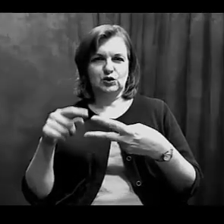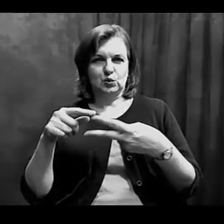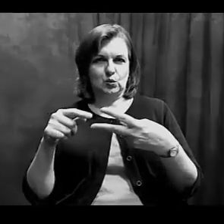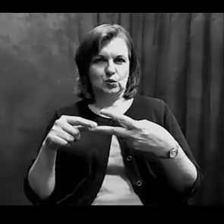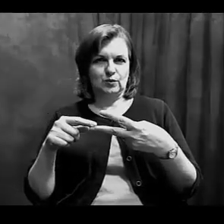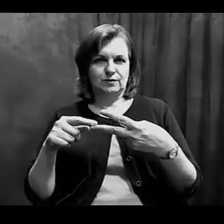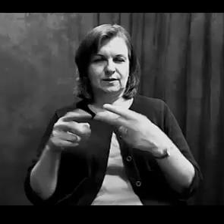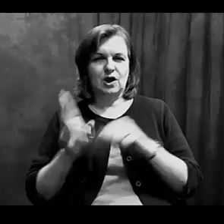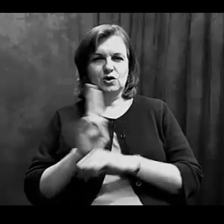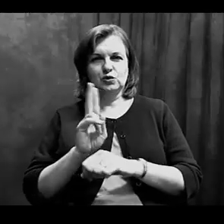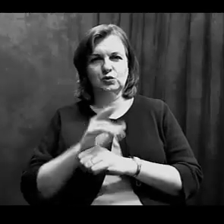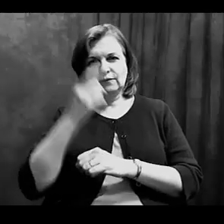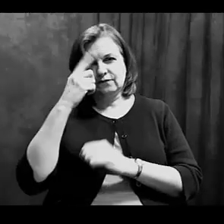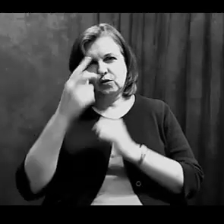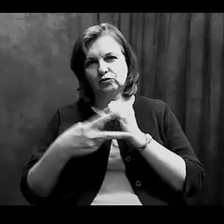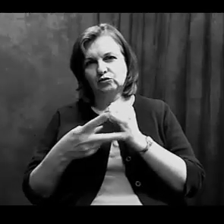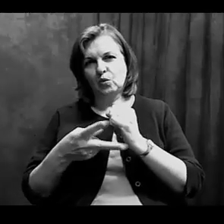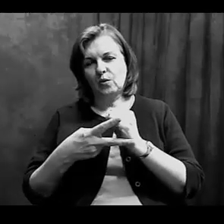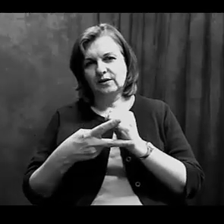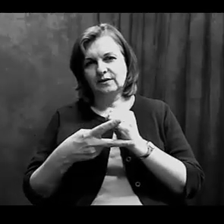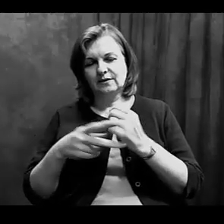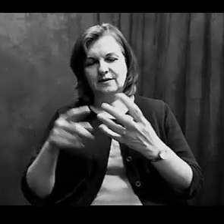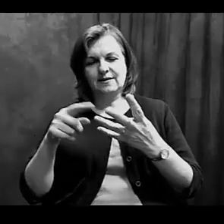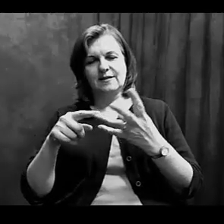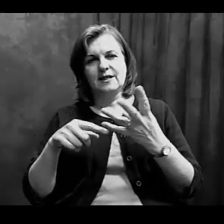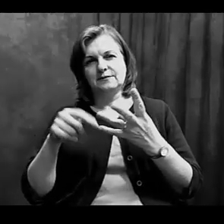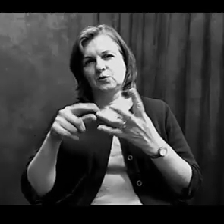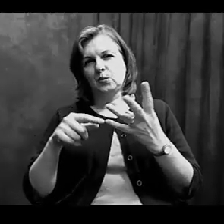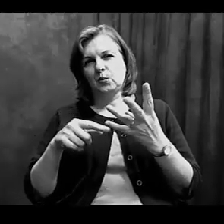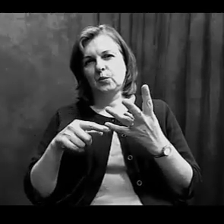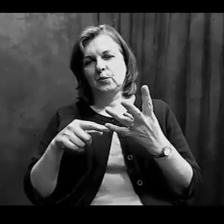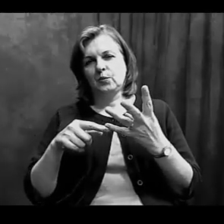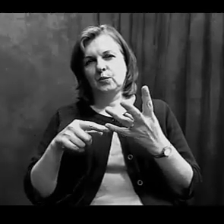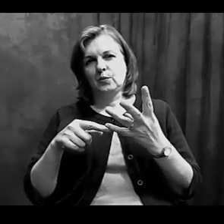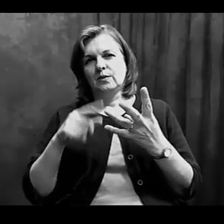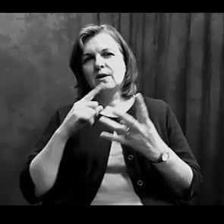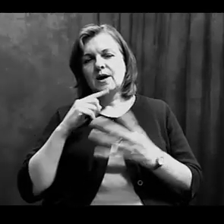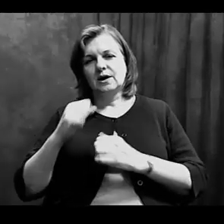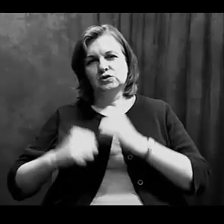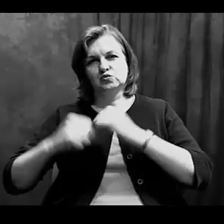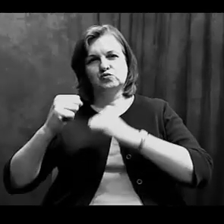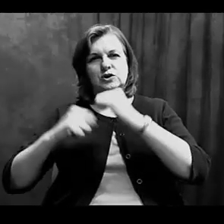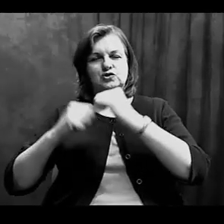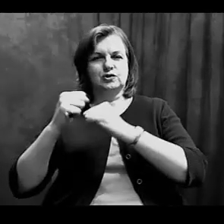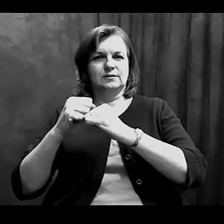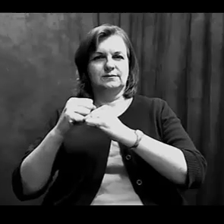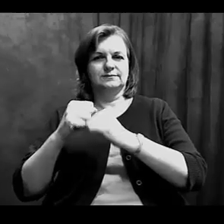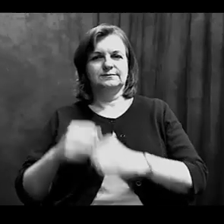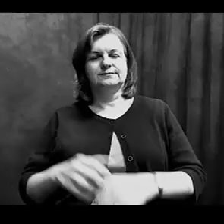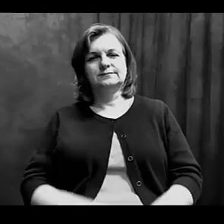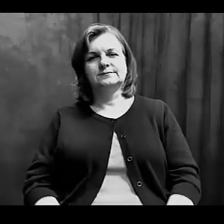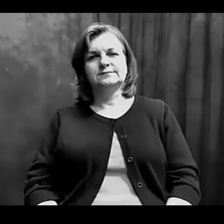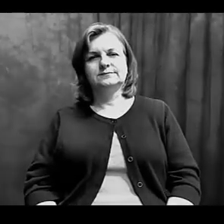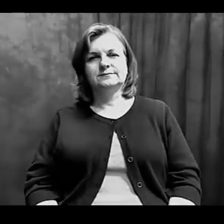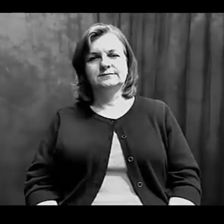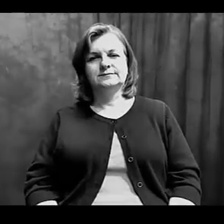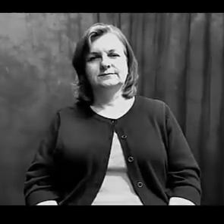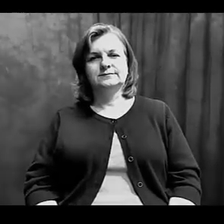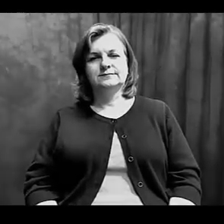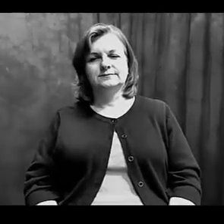these top two are storage these bottom two are structural